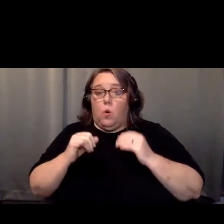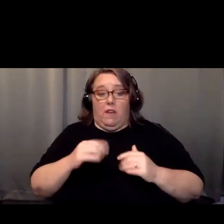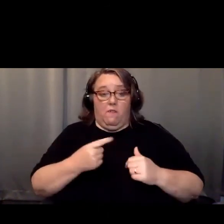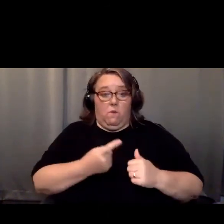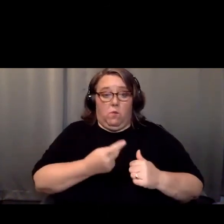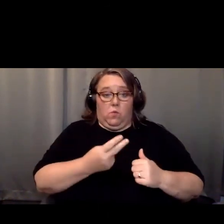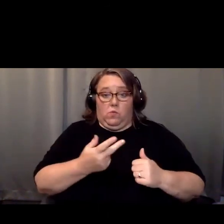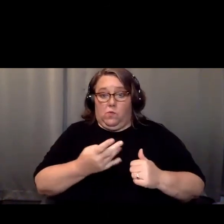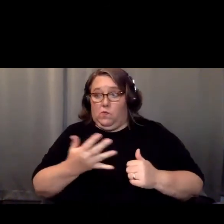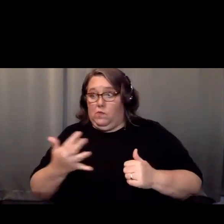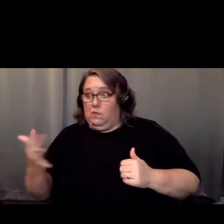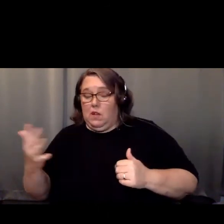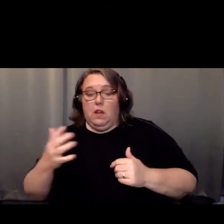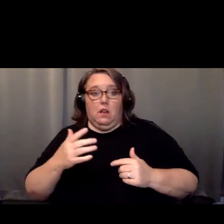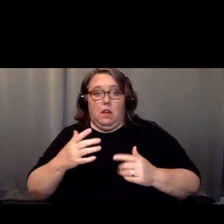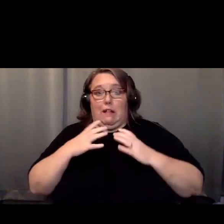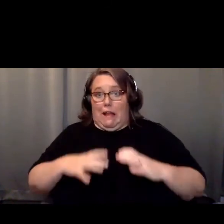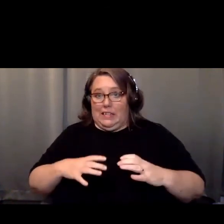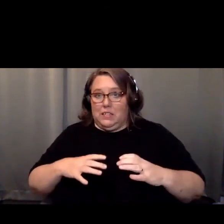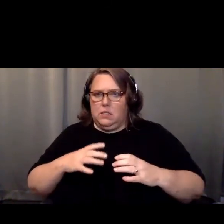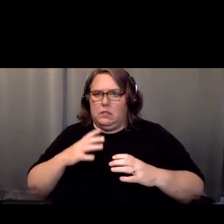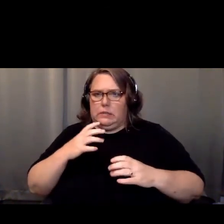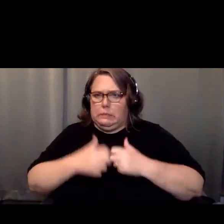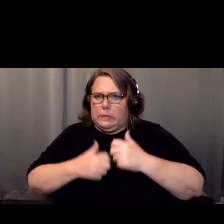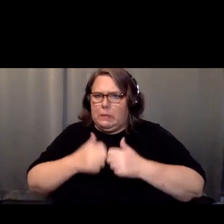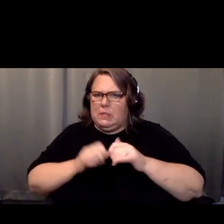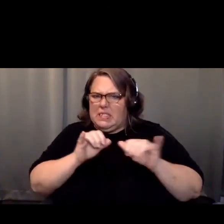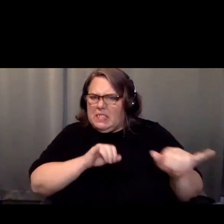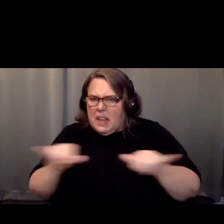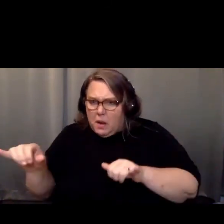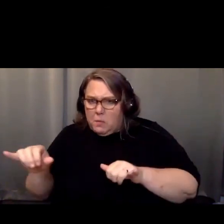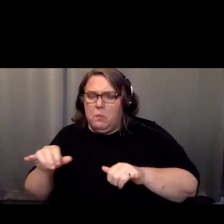So, we address those to vocational rehabilitation